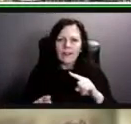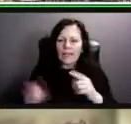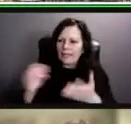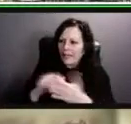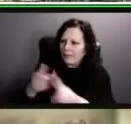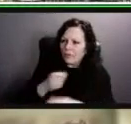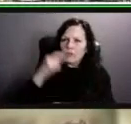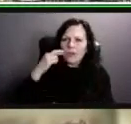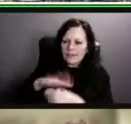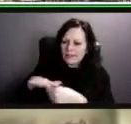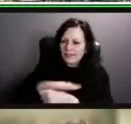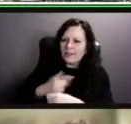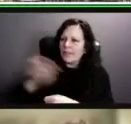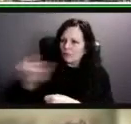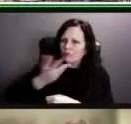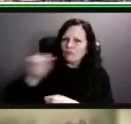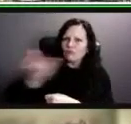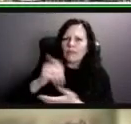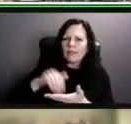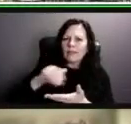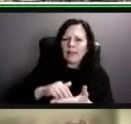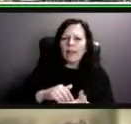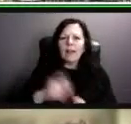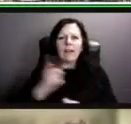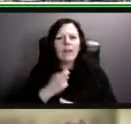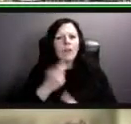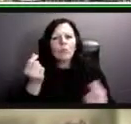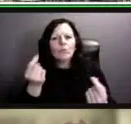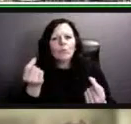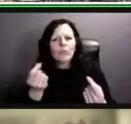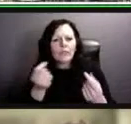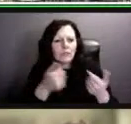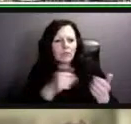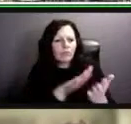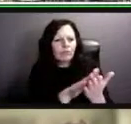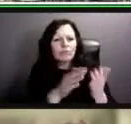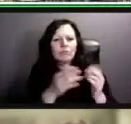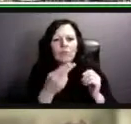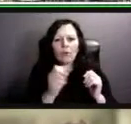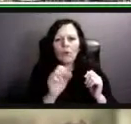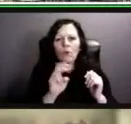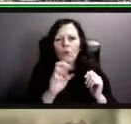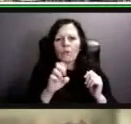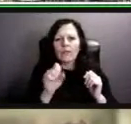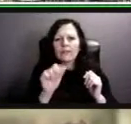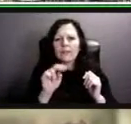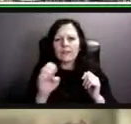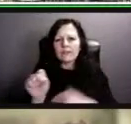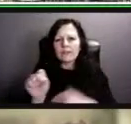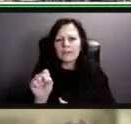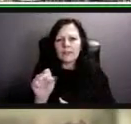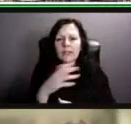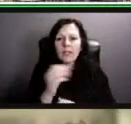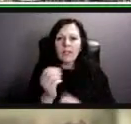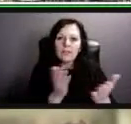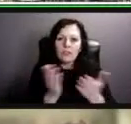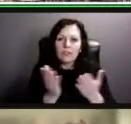THAT OUR PUBLICS OTHER PUBLIC SAFETY PRIORITY. BUT WHAT I KEEP HEARING FROM MY